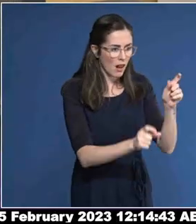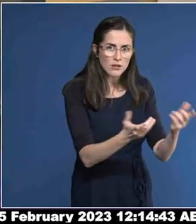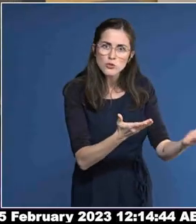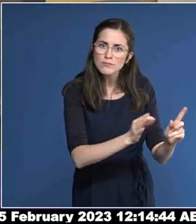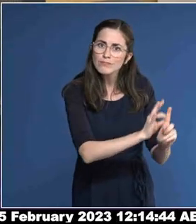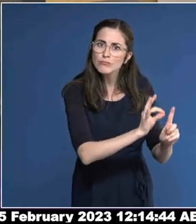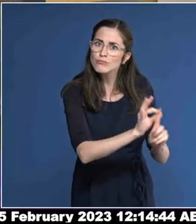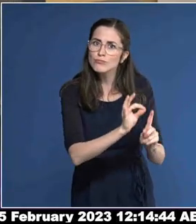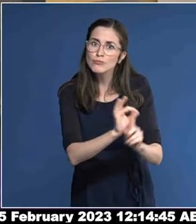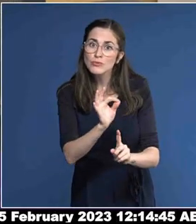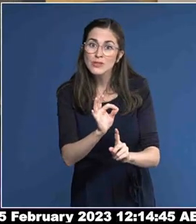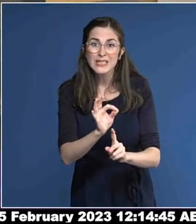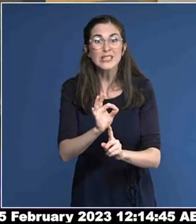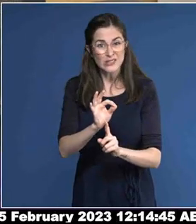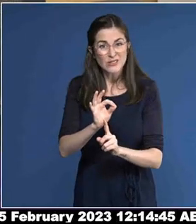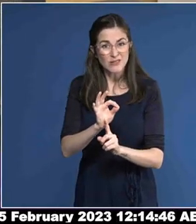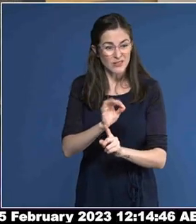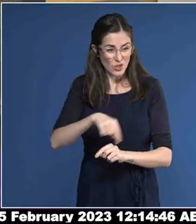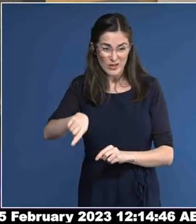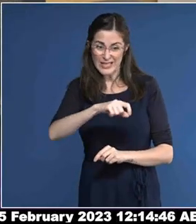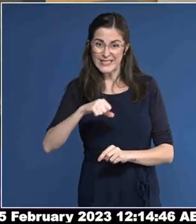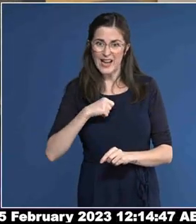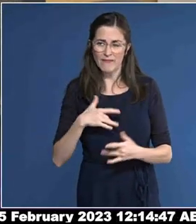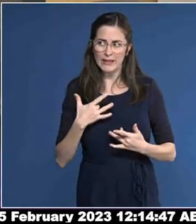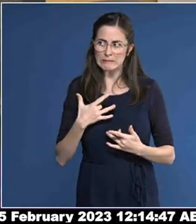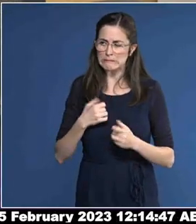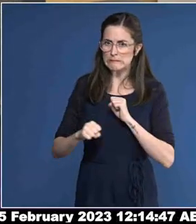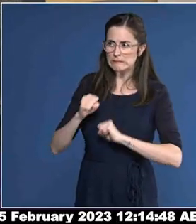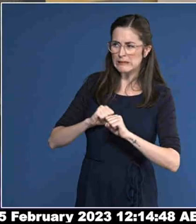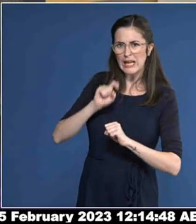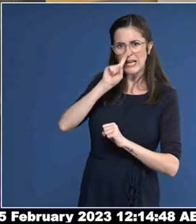raising concerns or providing feedback about how Afford was operating.